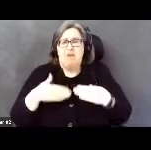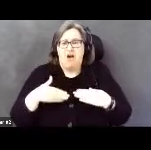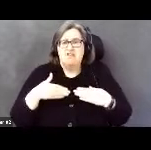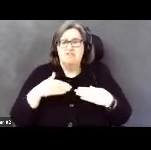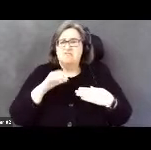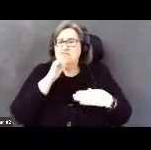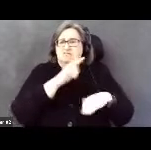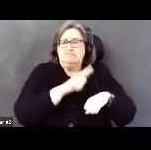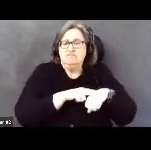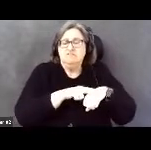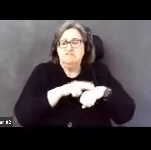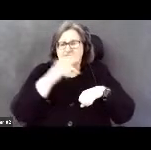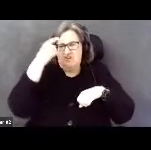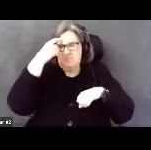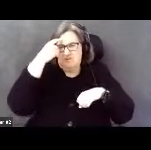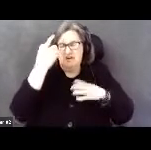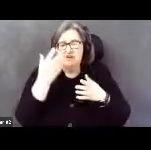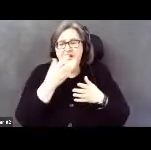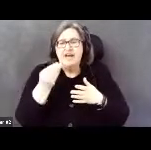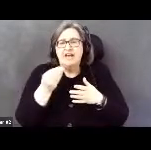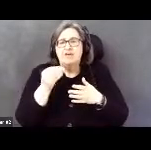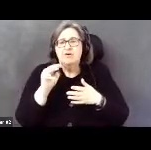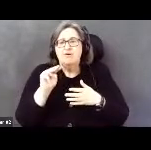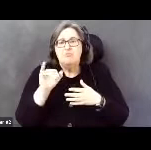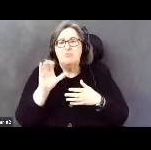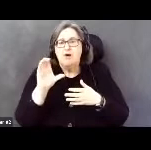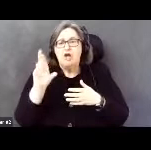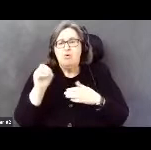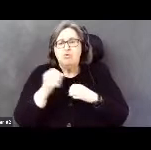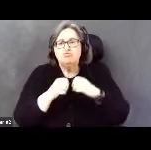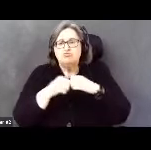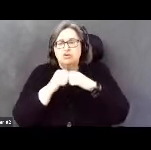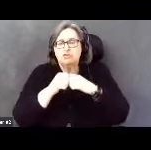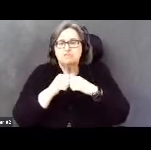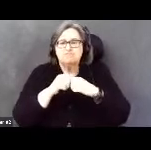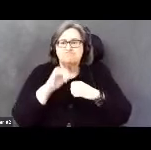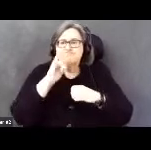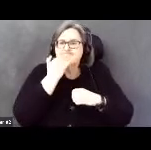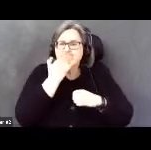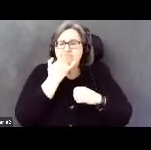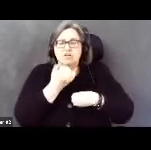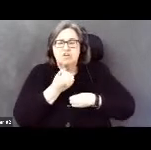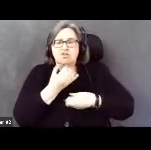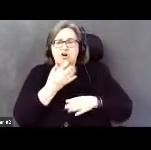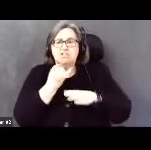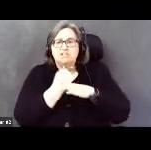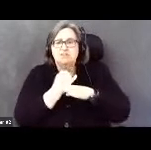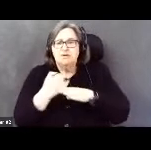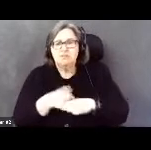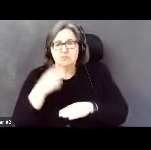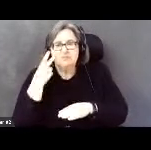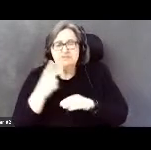as a microstructural abnormality causes the kinds of impairments that we see. On the image